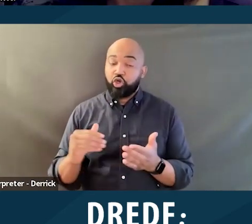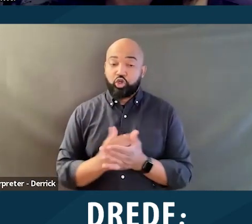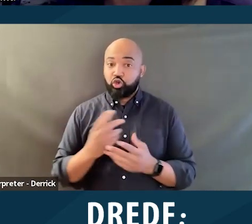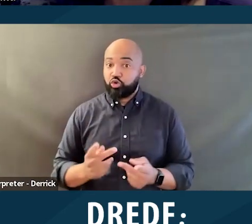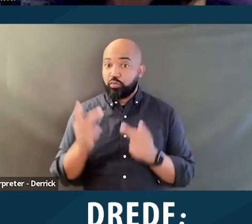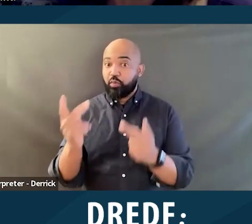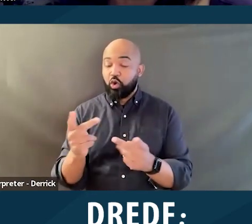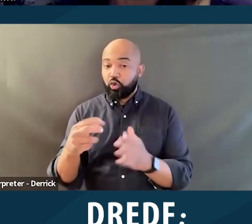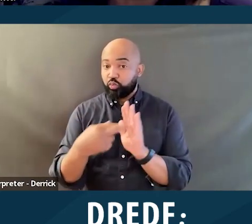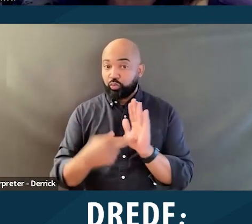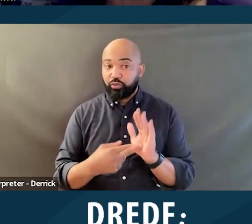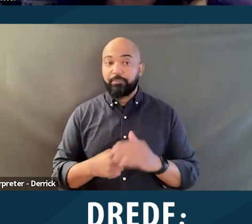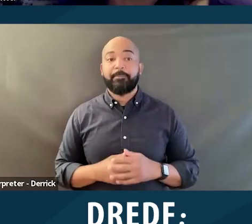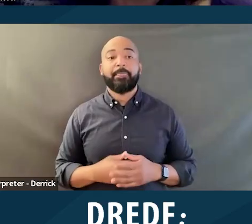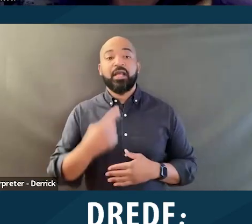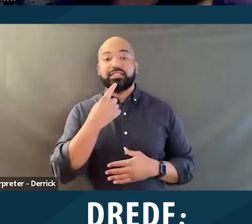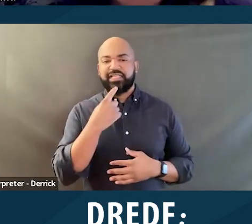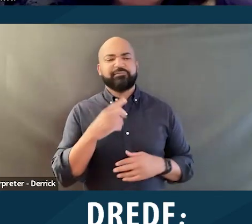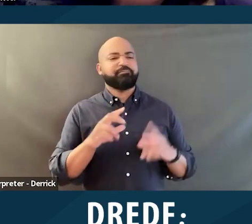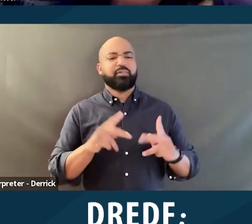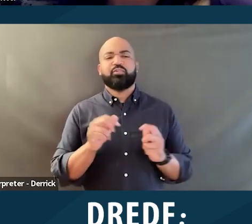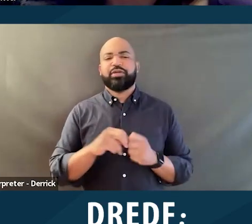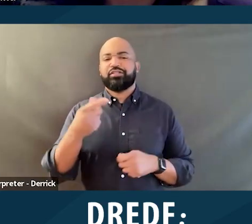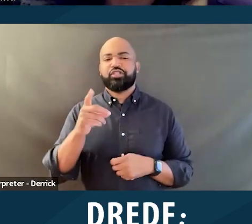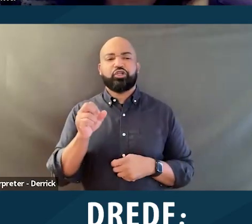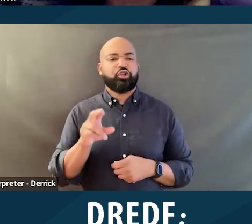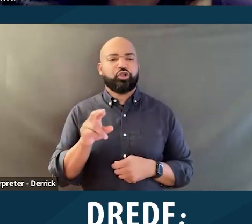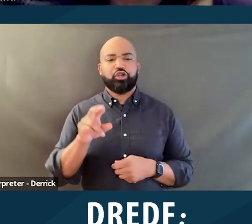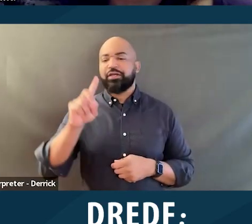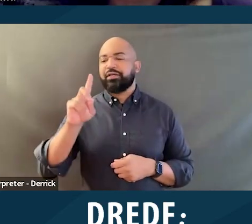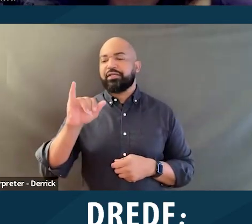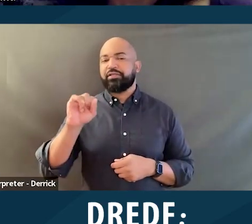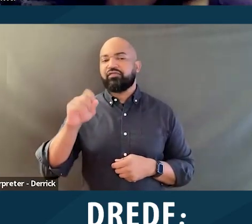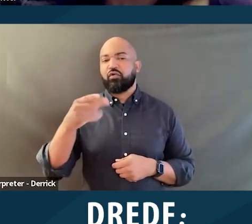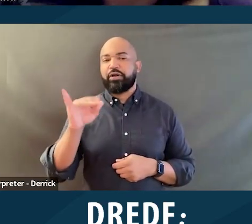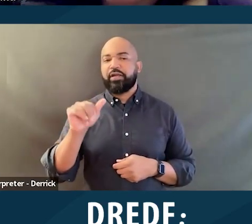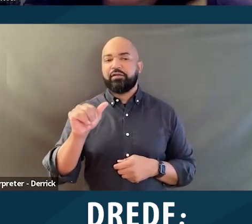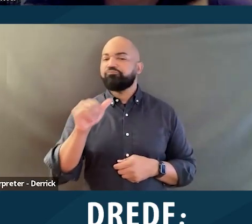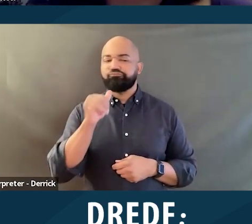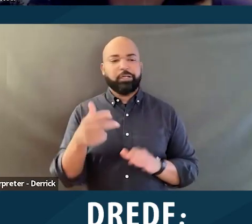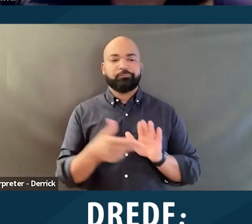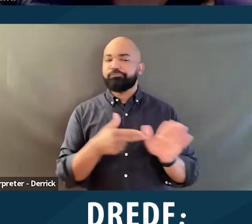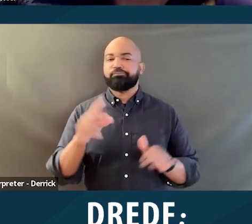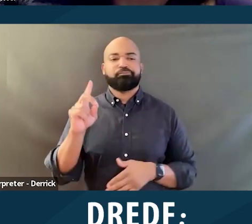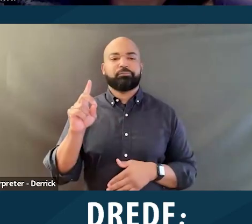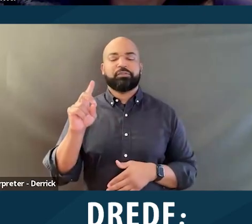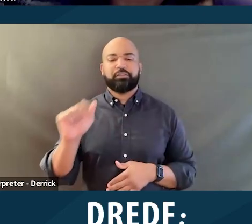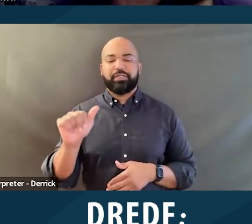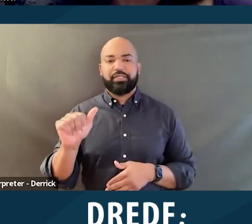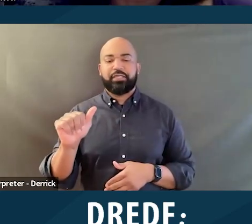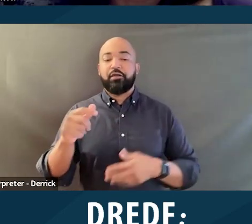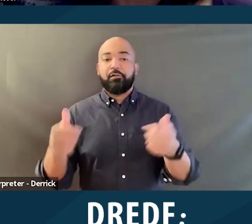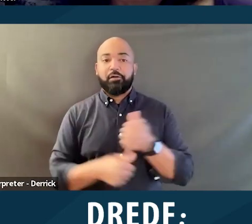So, in December 2025, HHS published a new rule, a proposed rule, that says